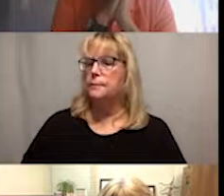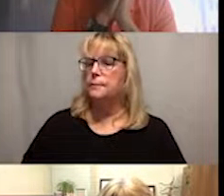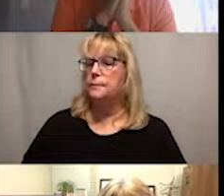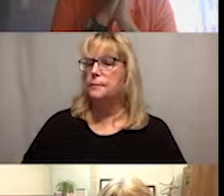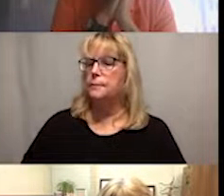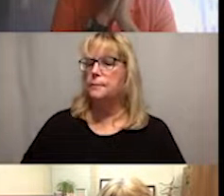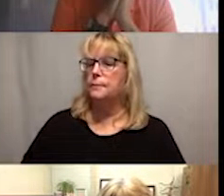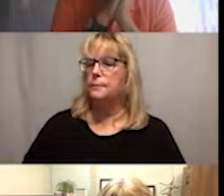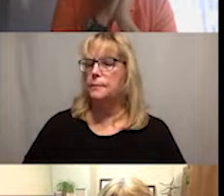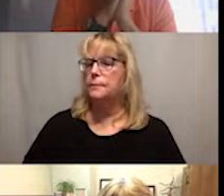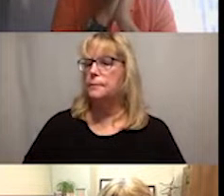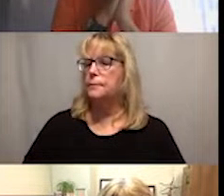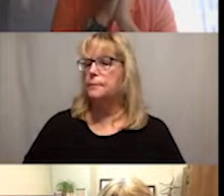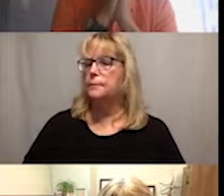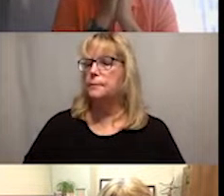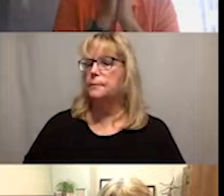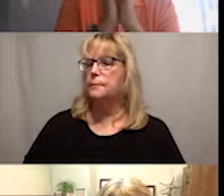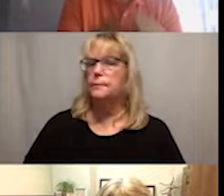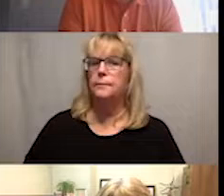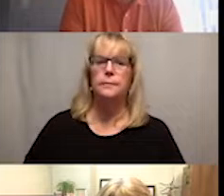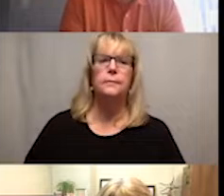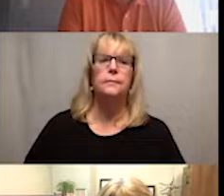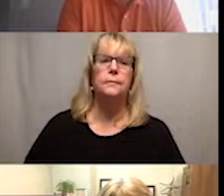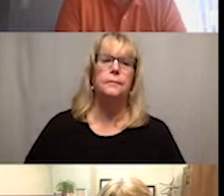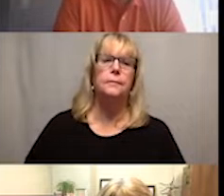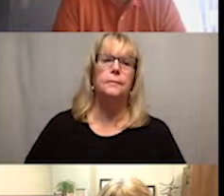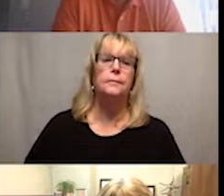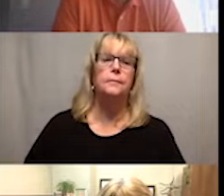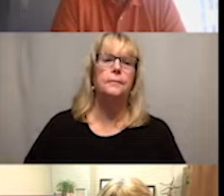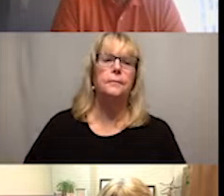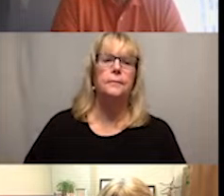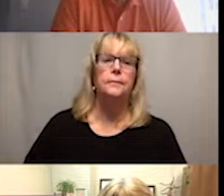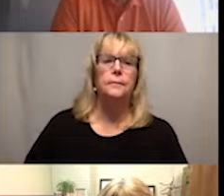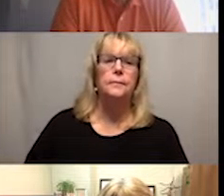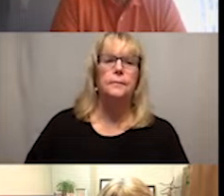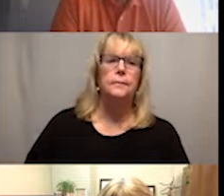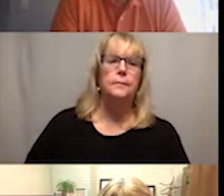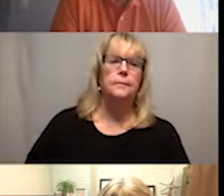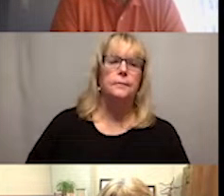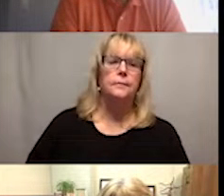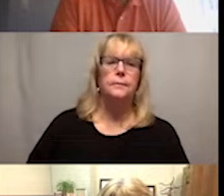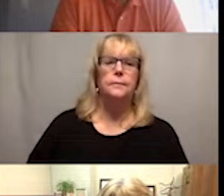Is that it? With your plan guiding you you'll work with your counselor and possibly other